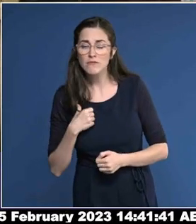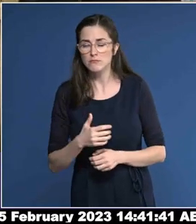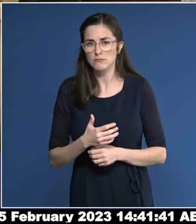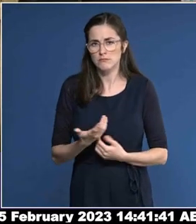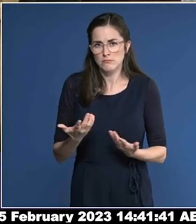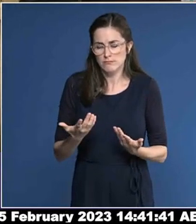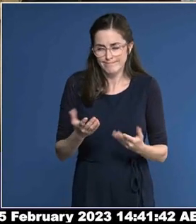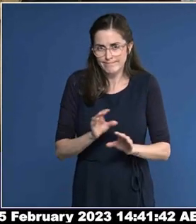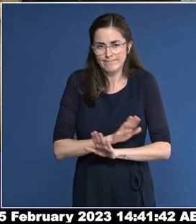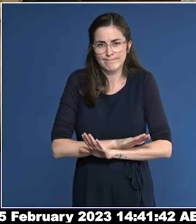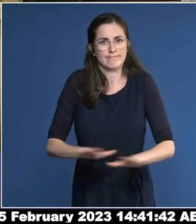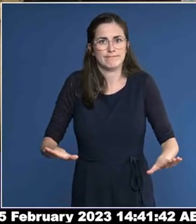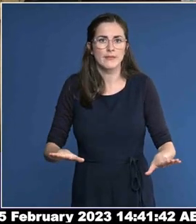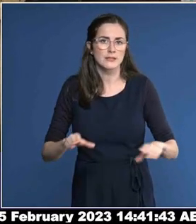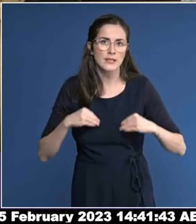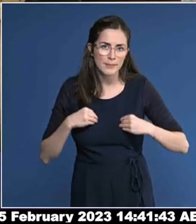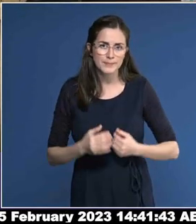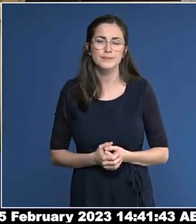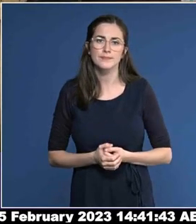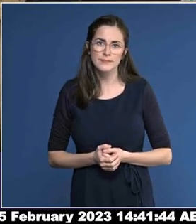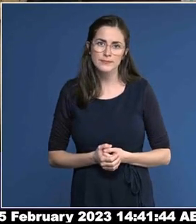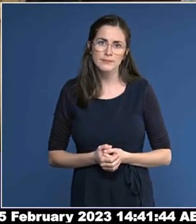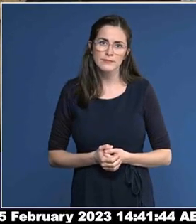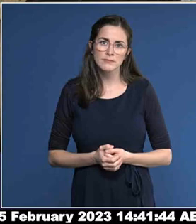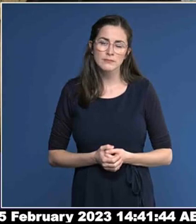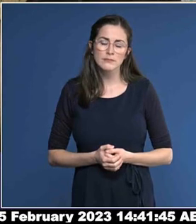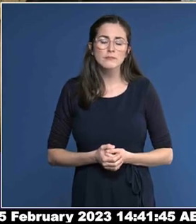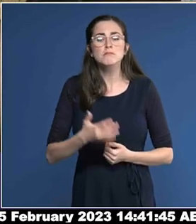acceptance of that. If we saw that there was - we had circumstances whereby a person we